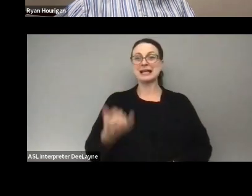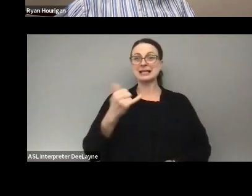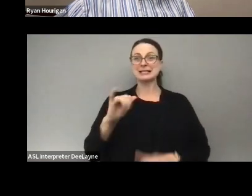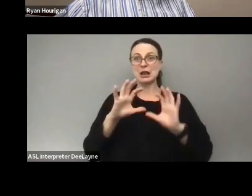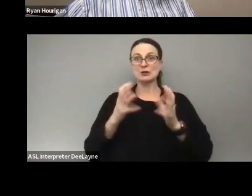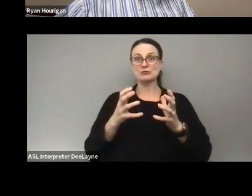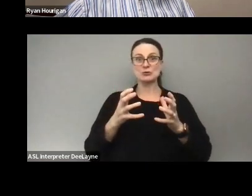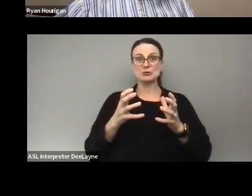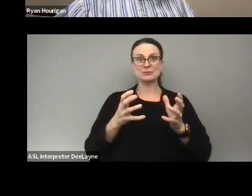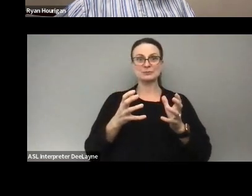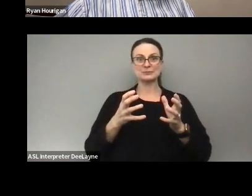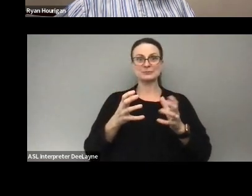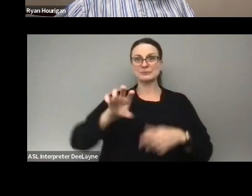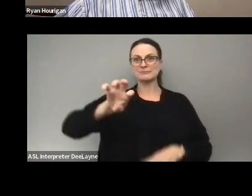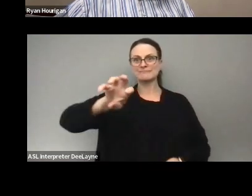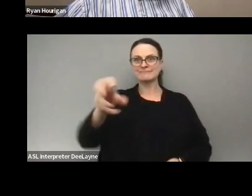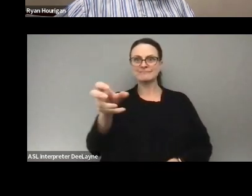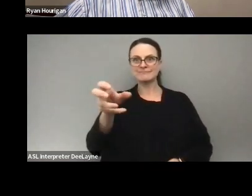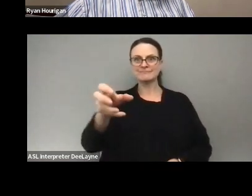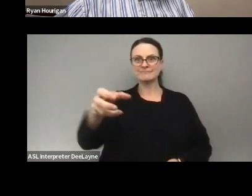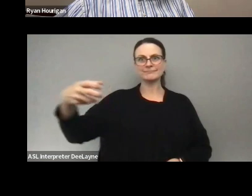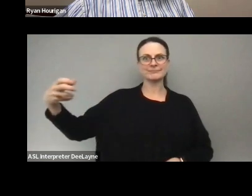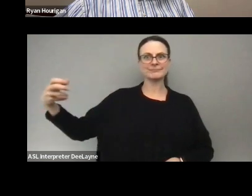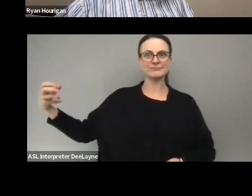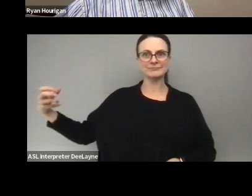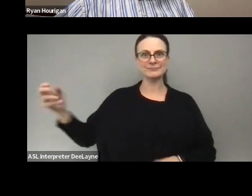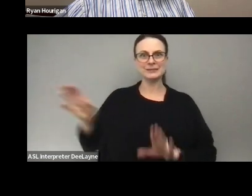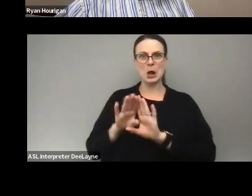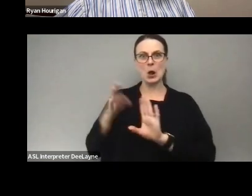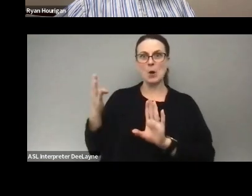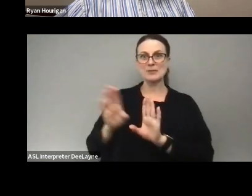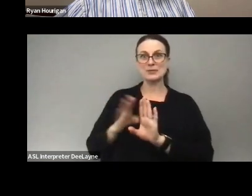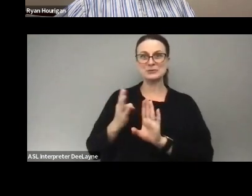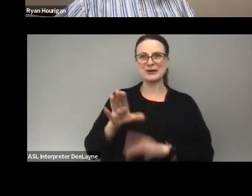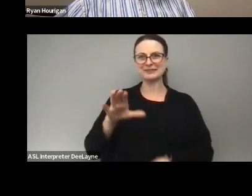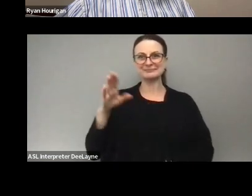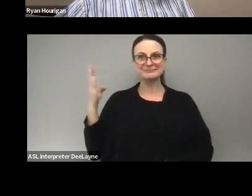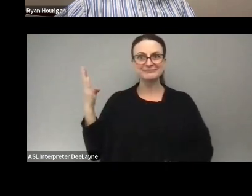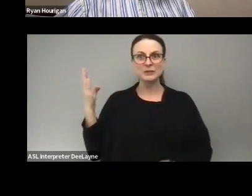turned it on and opened the door. They shivered from the cold.